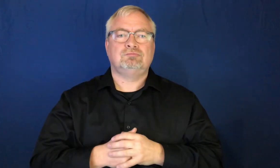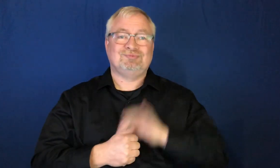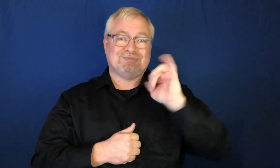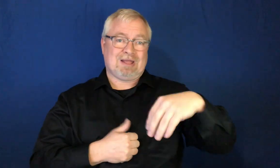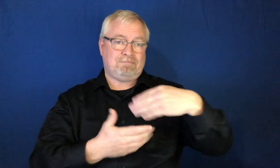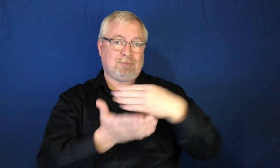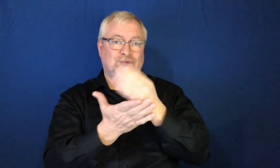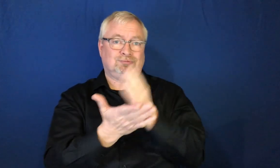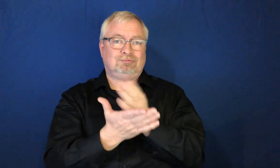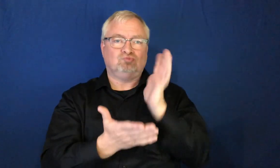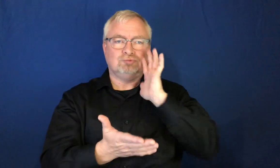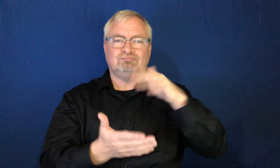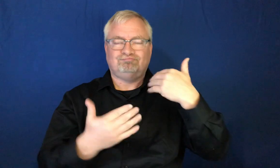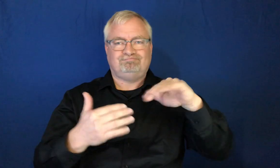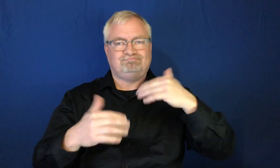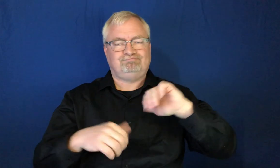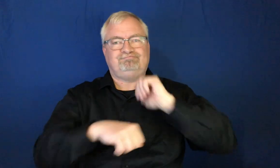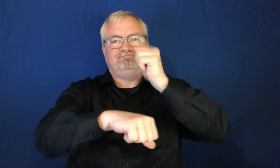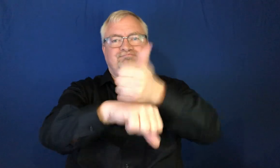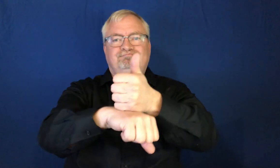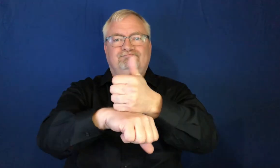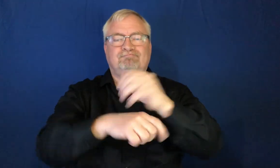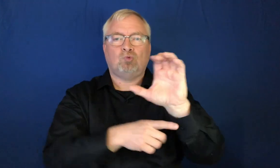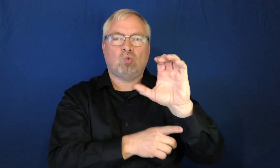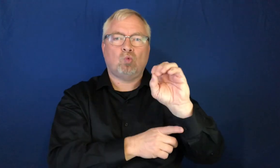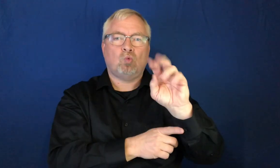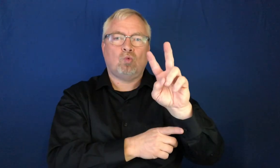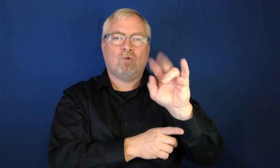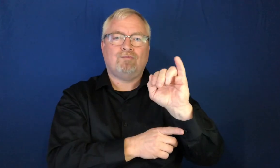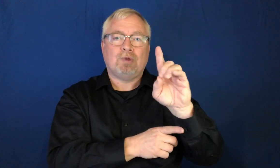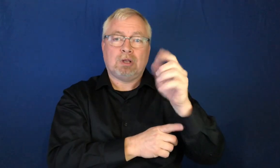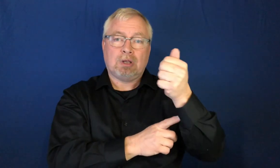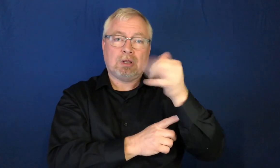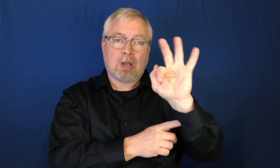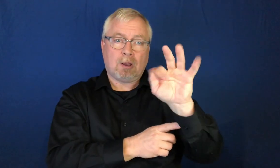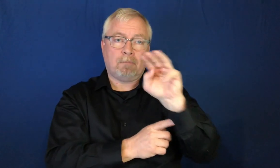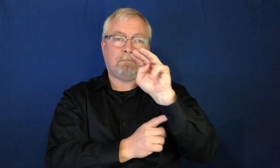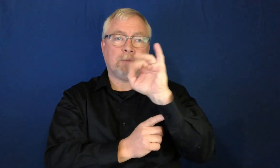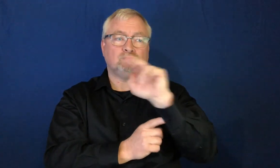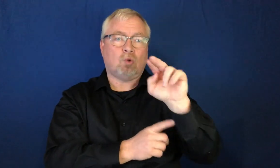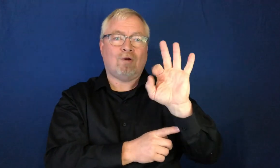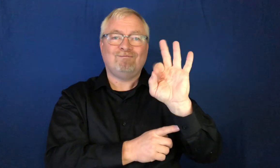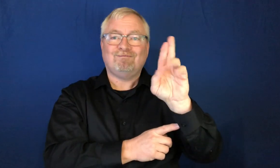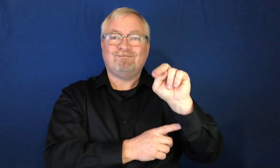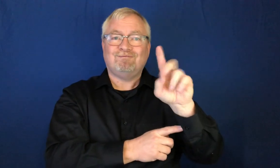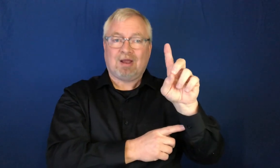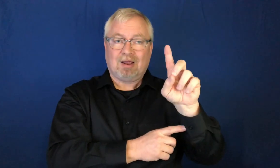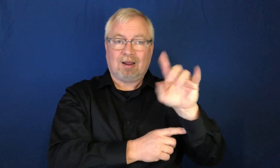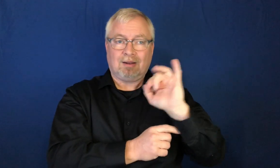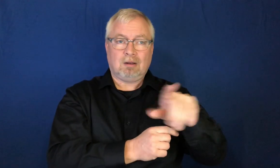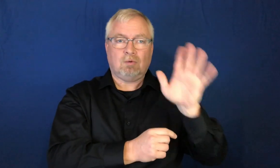The budget would also create a COVID-19 Minnesota Fund